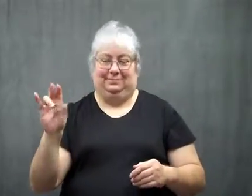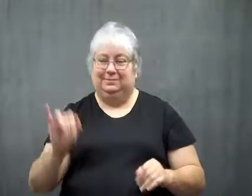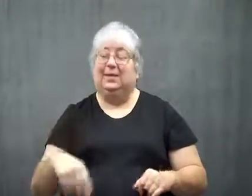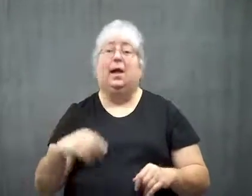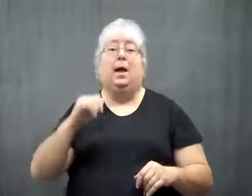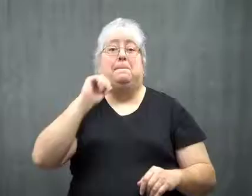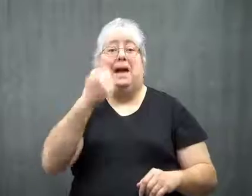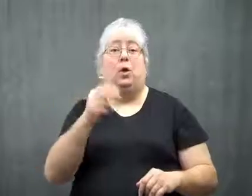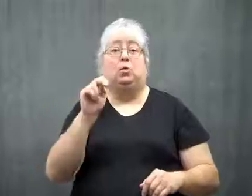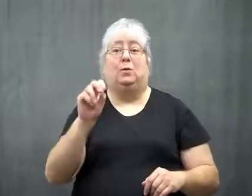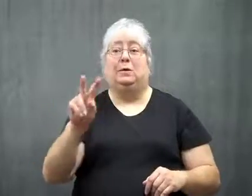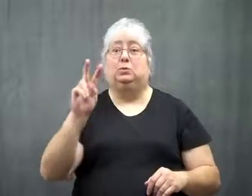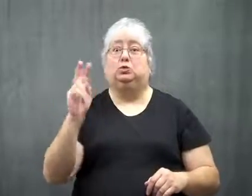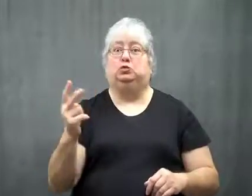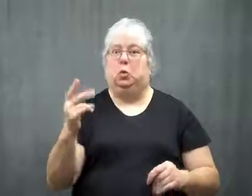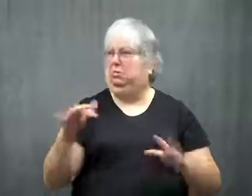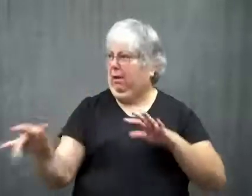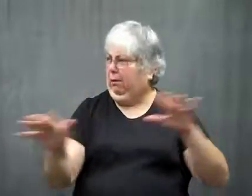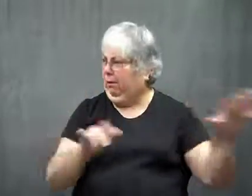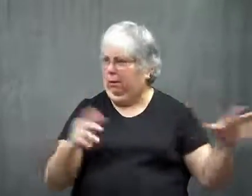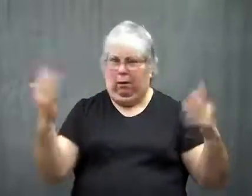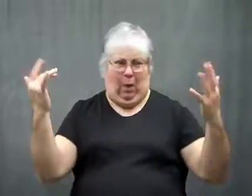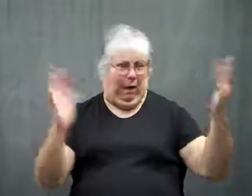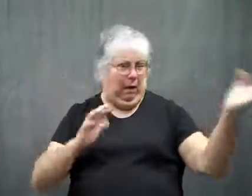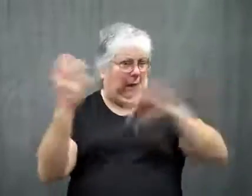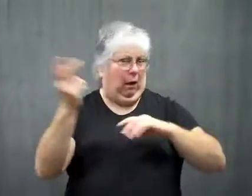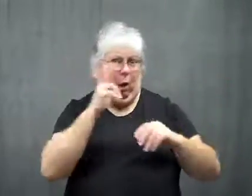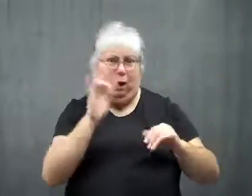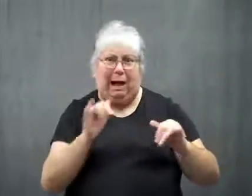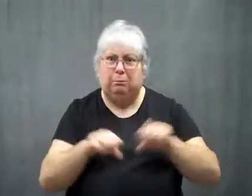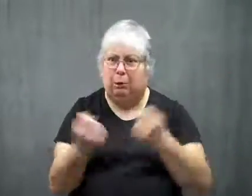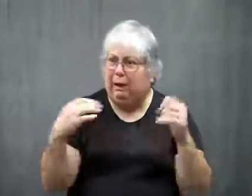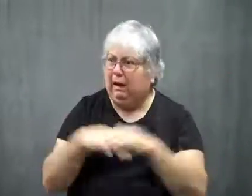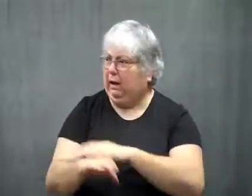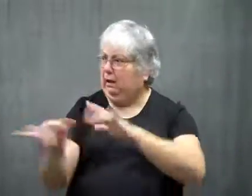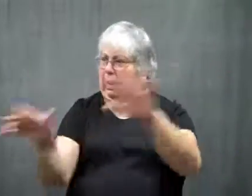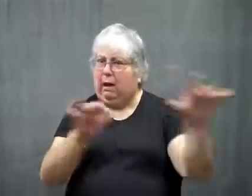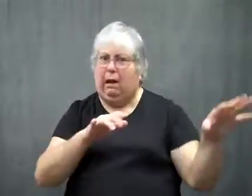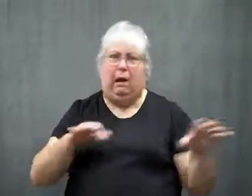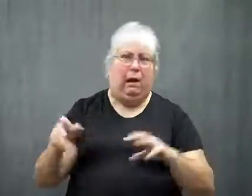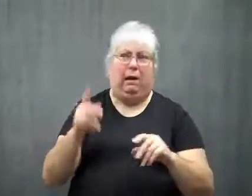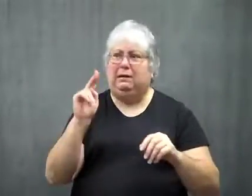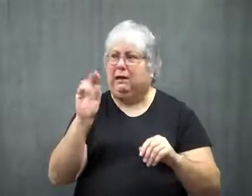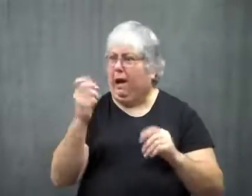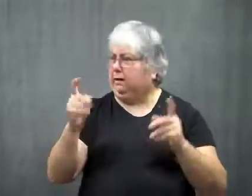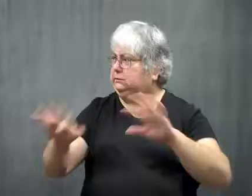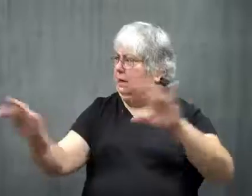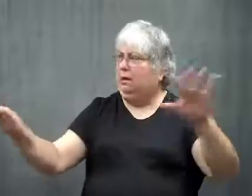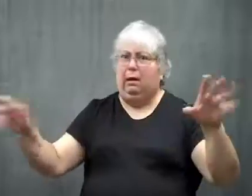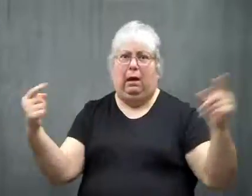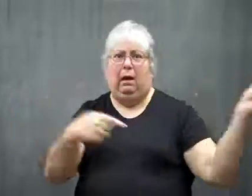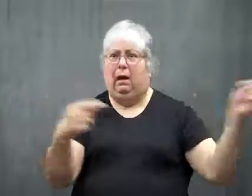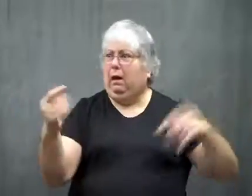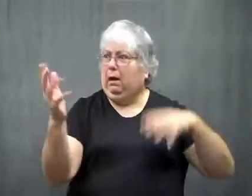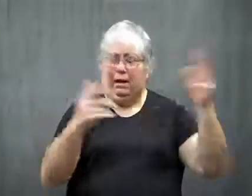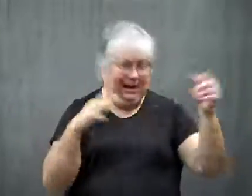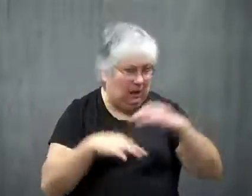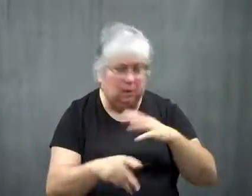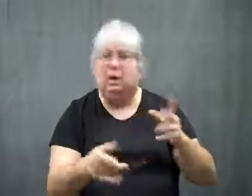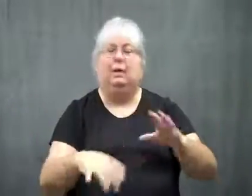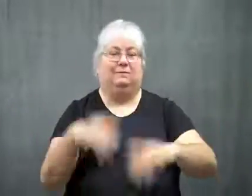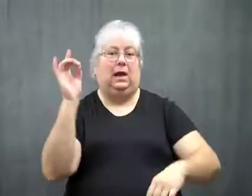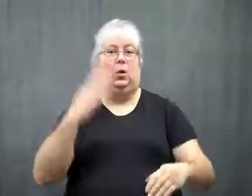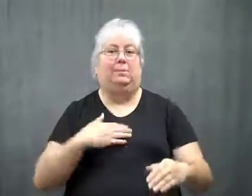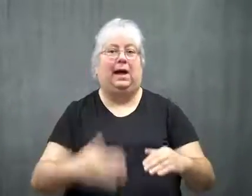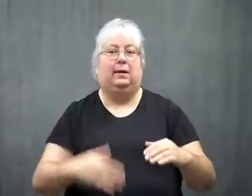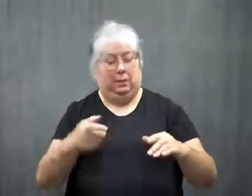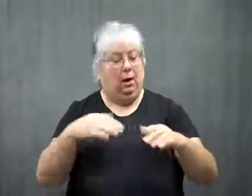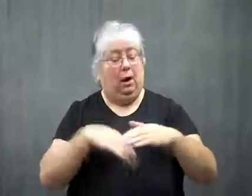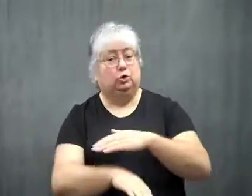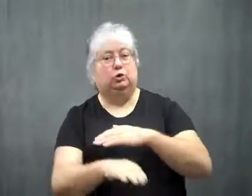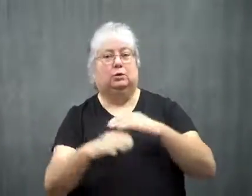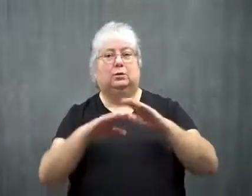The next day, on November 2, there was confusion, it appeared there was a break-in.